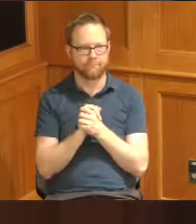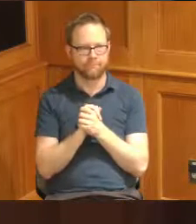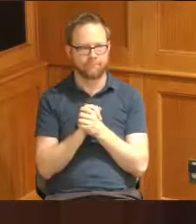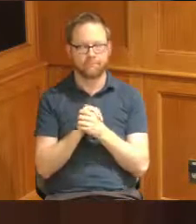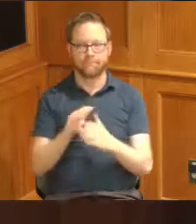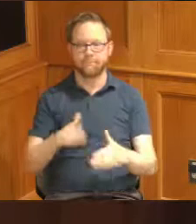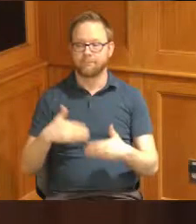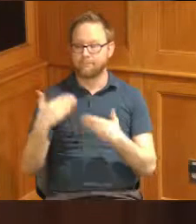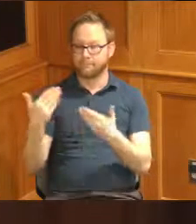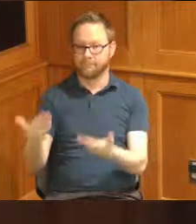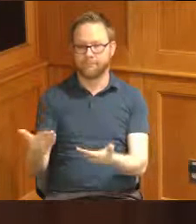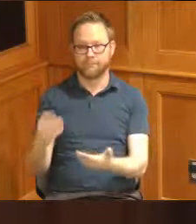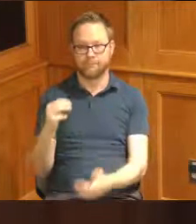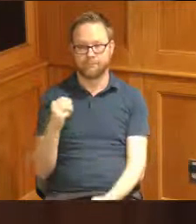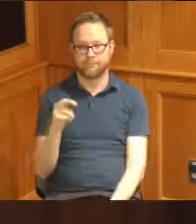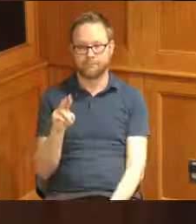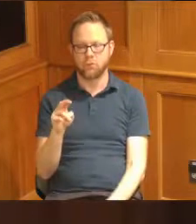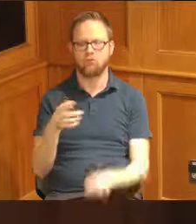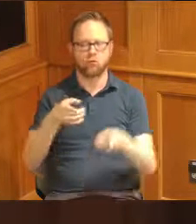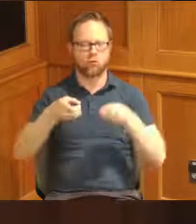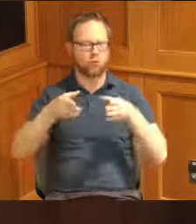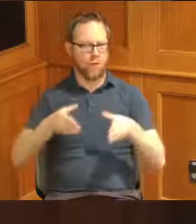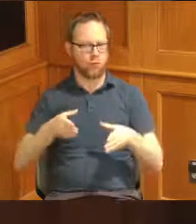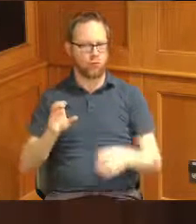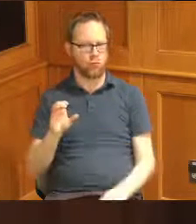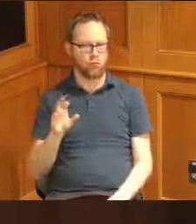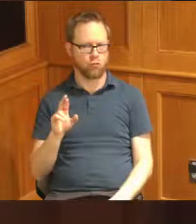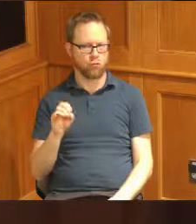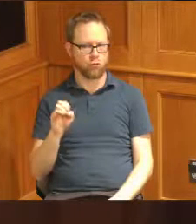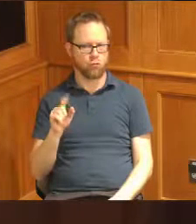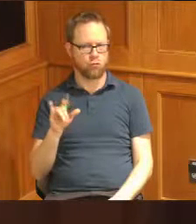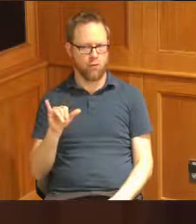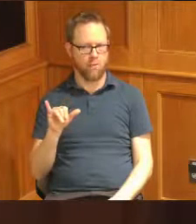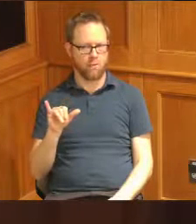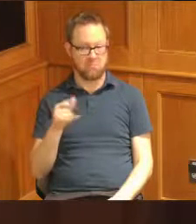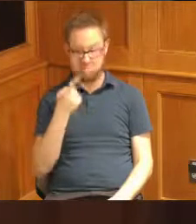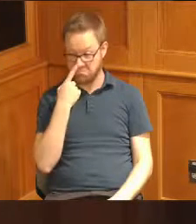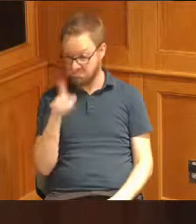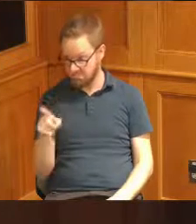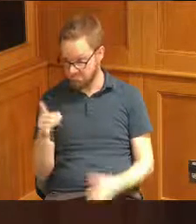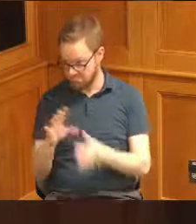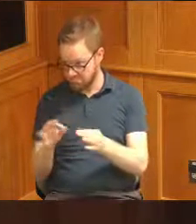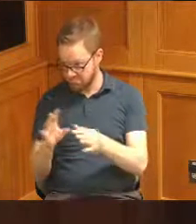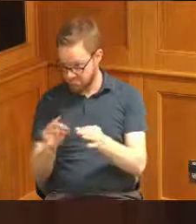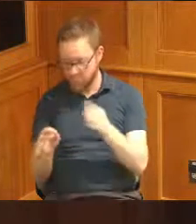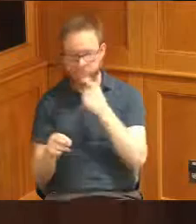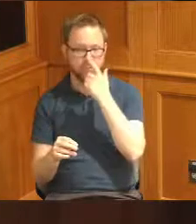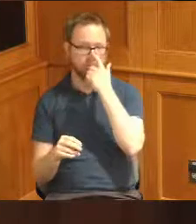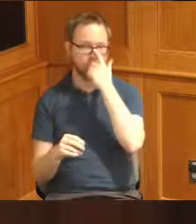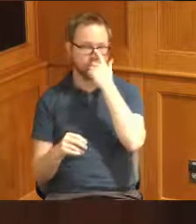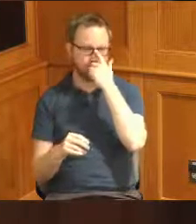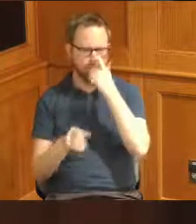we have Mr Director Crosby will you please sure say a word so I just want to remind people so